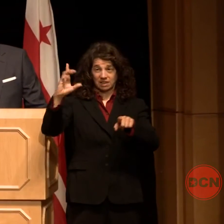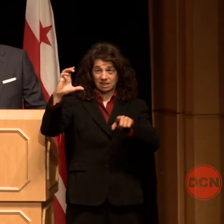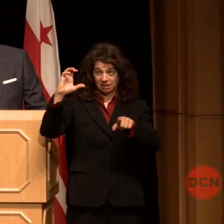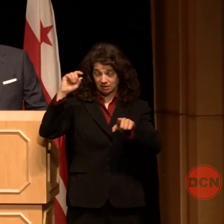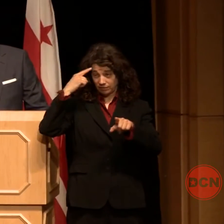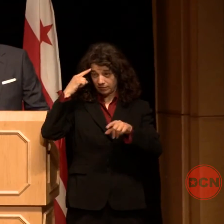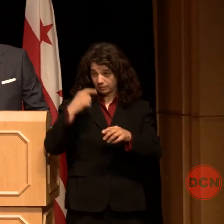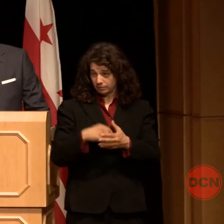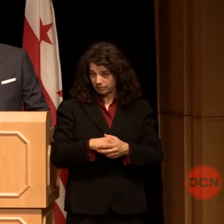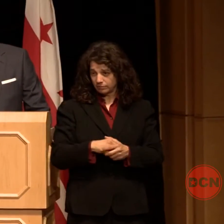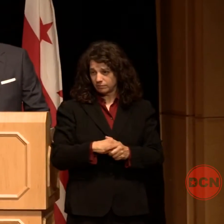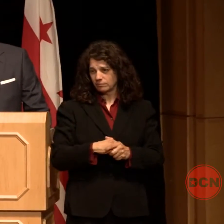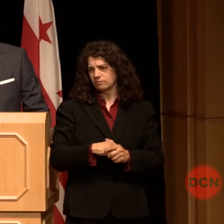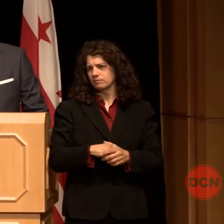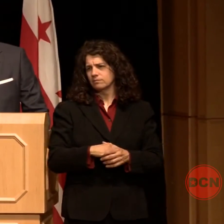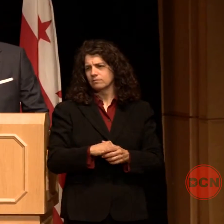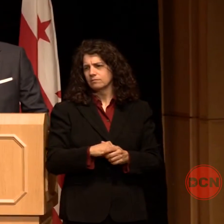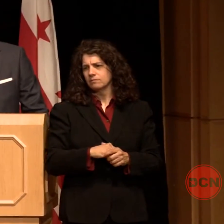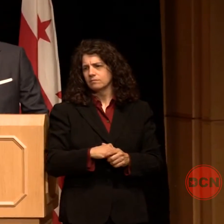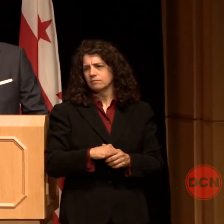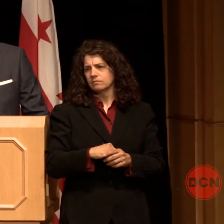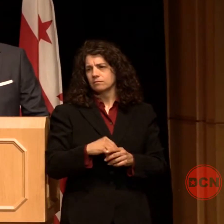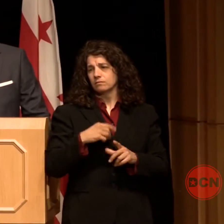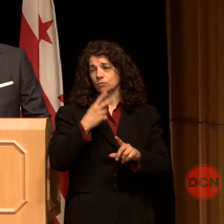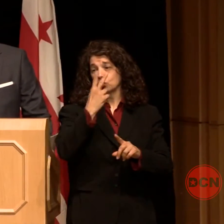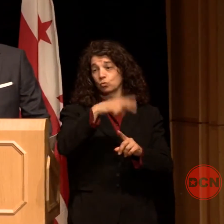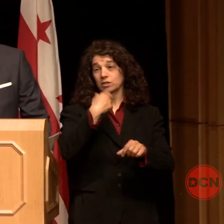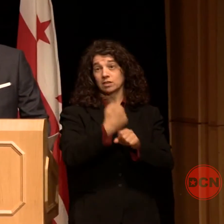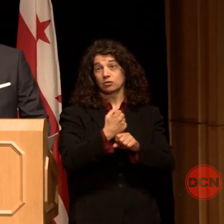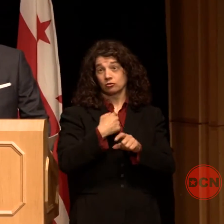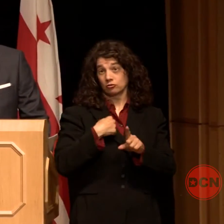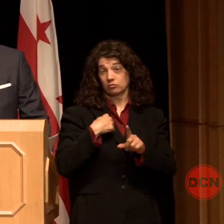SINCE THEN OUR SOLICITATIONS HAVE RESULTED IN OVER 1.4